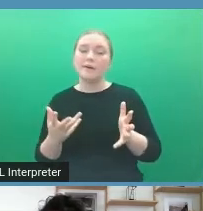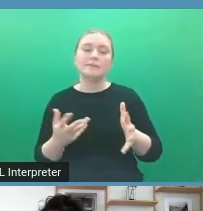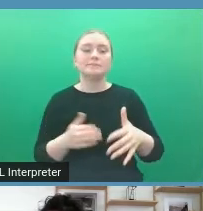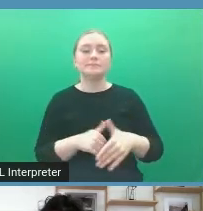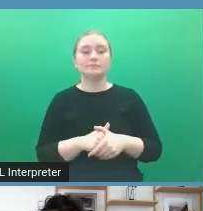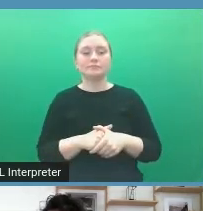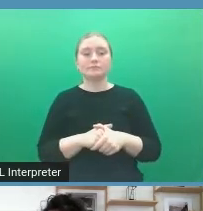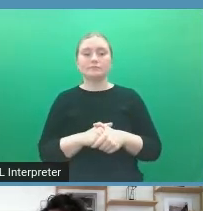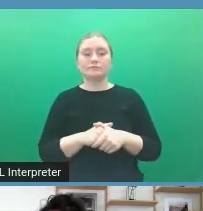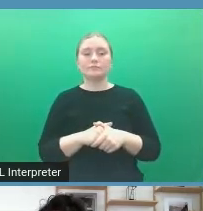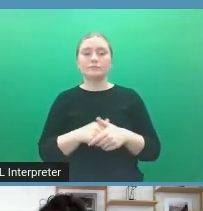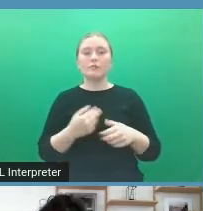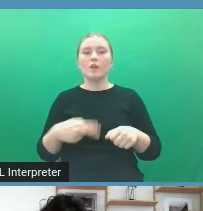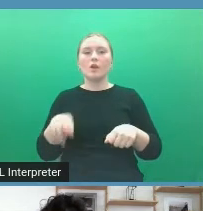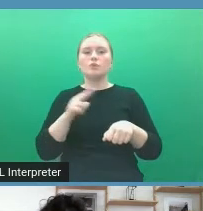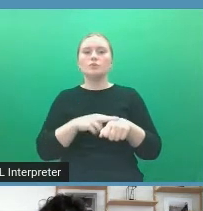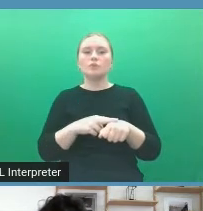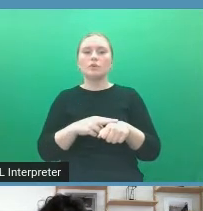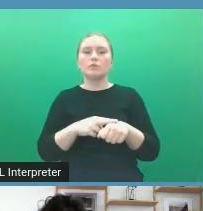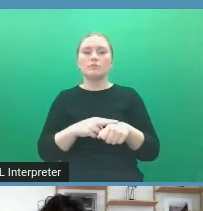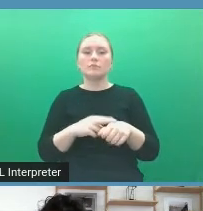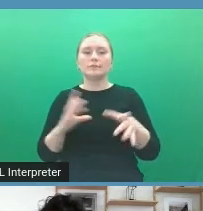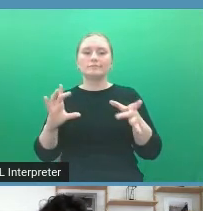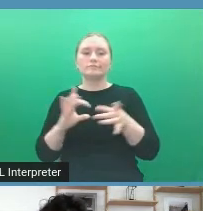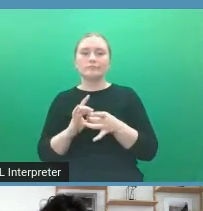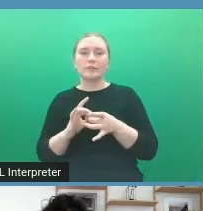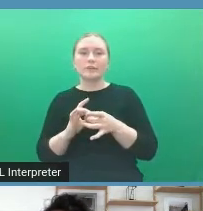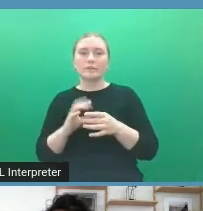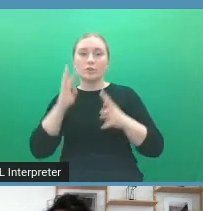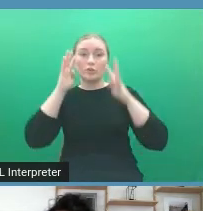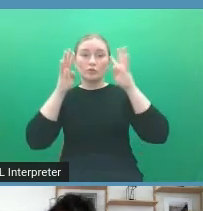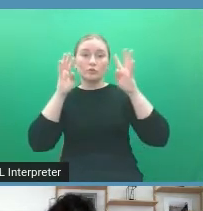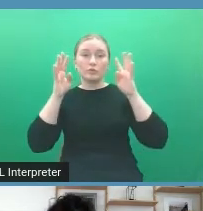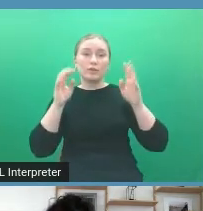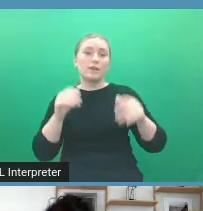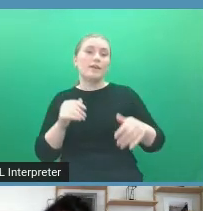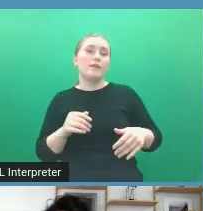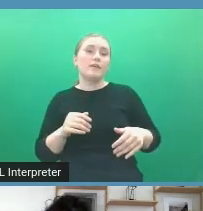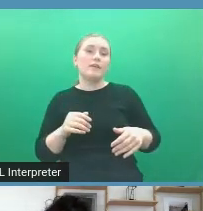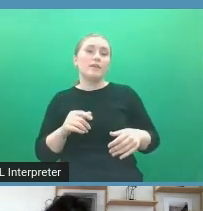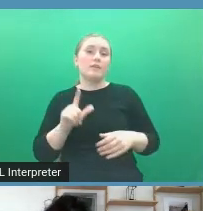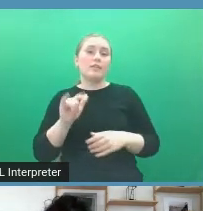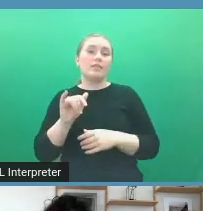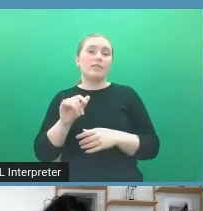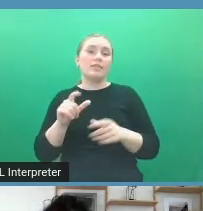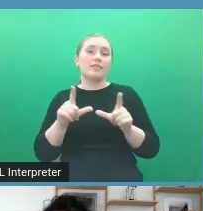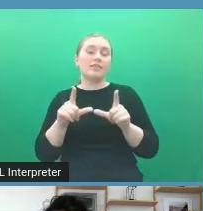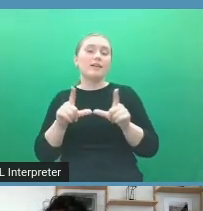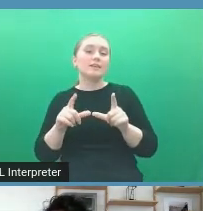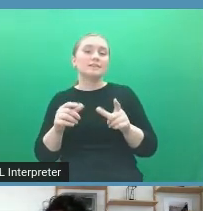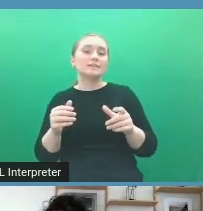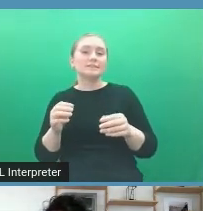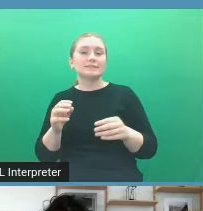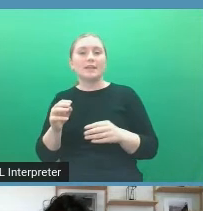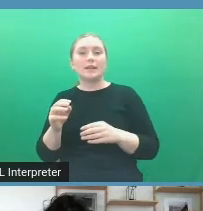normally paired with creative commons and open licensing model that removes restrictions on use